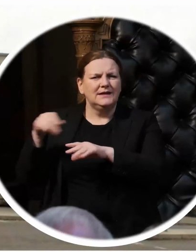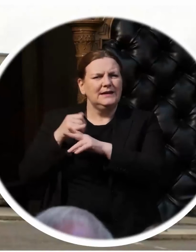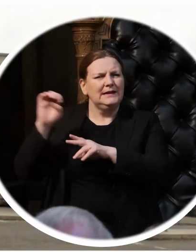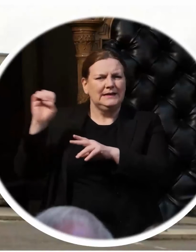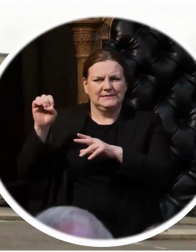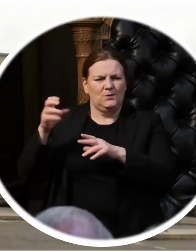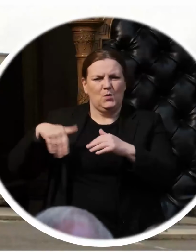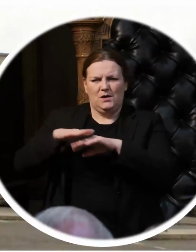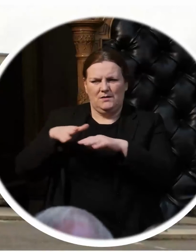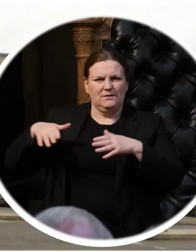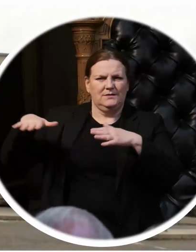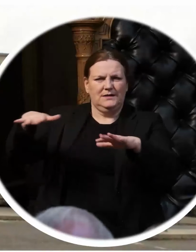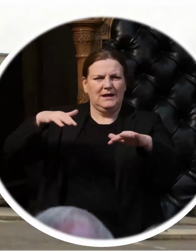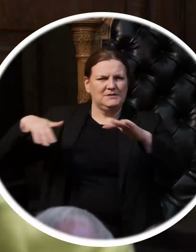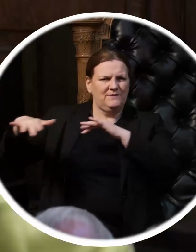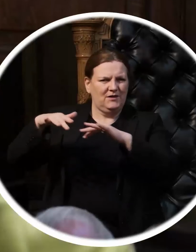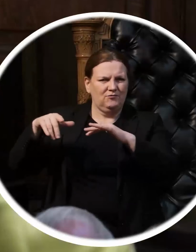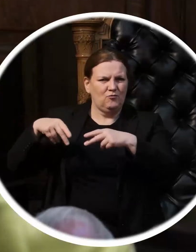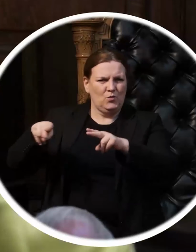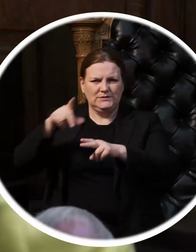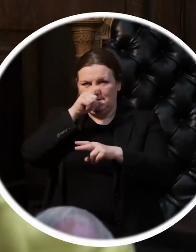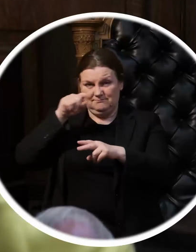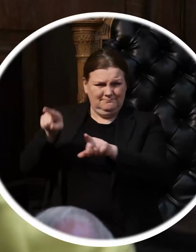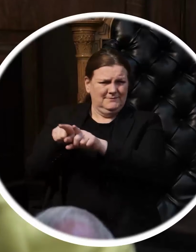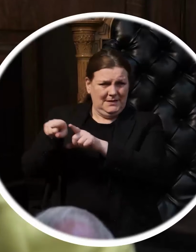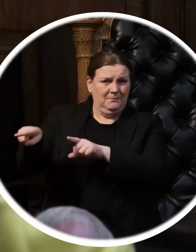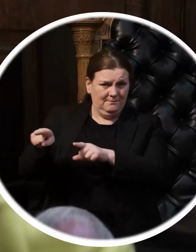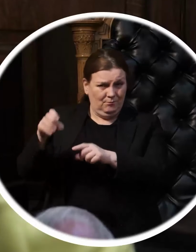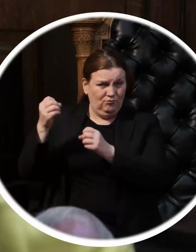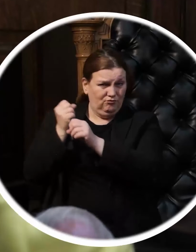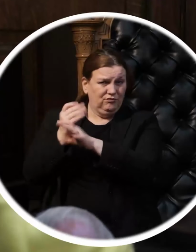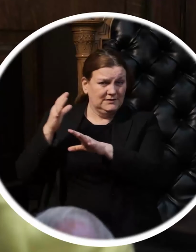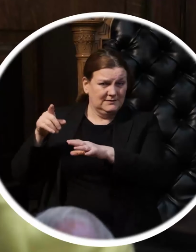and it's now kind of a tourist attraction that you can go along and it's